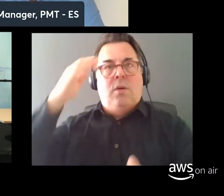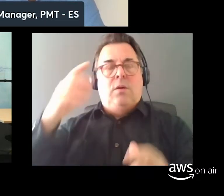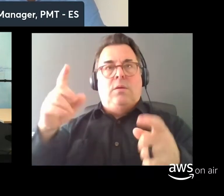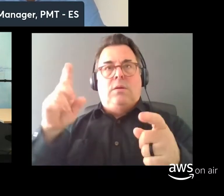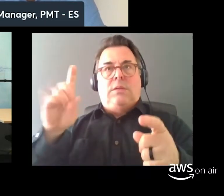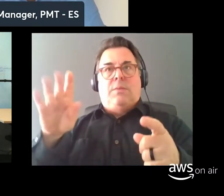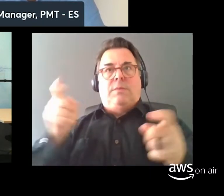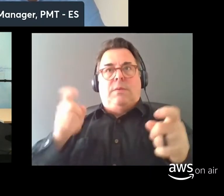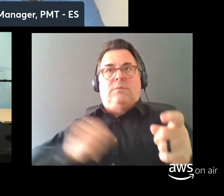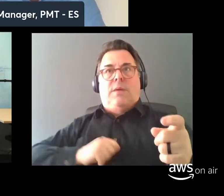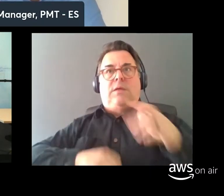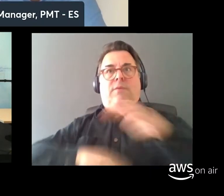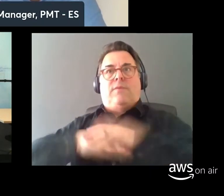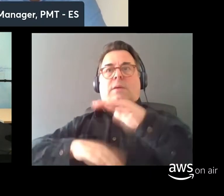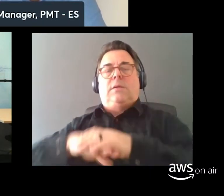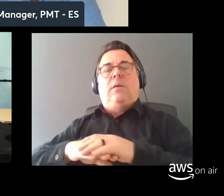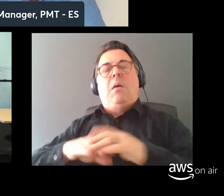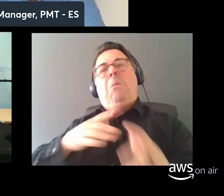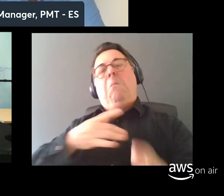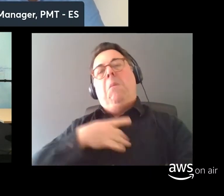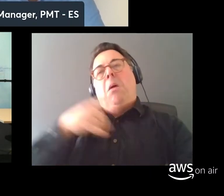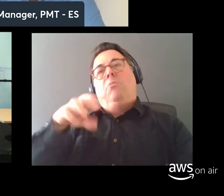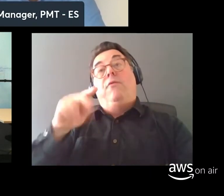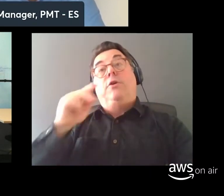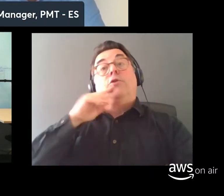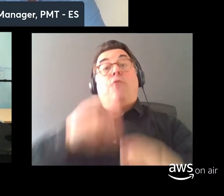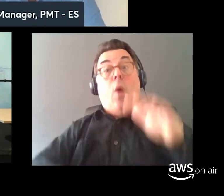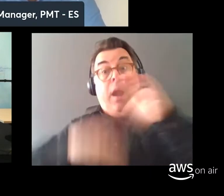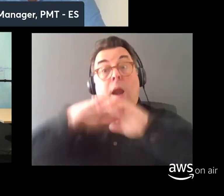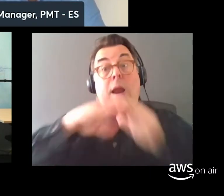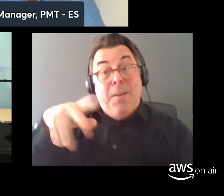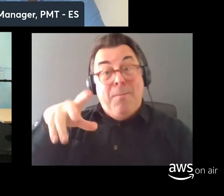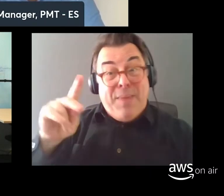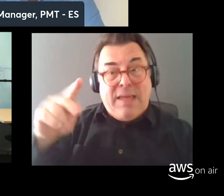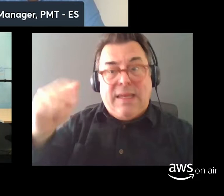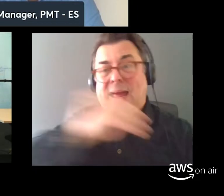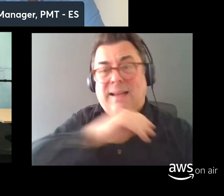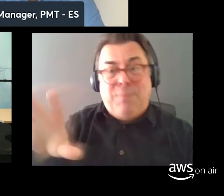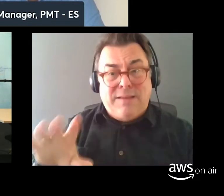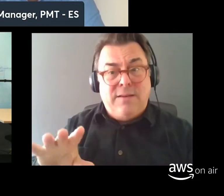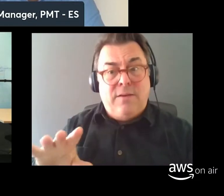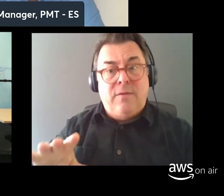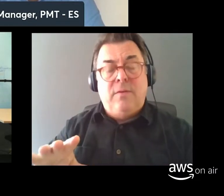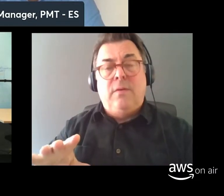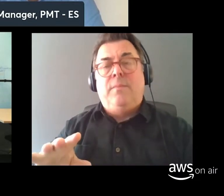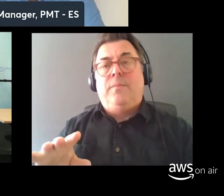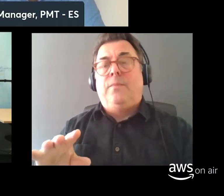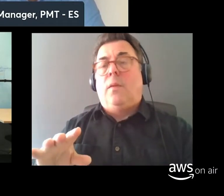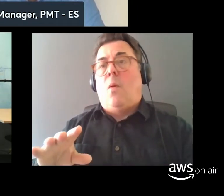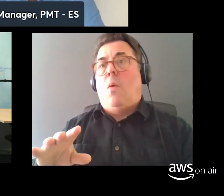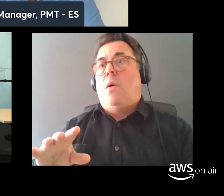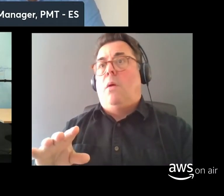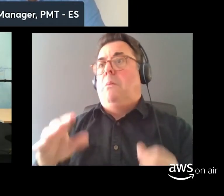Typically you provision for peak, and that's expensive. Or you have to employ a lot of specialized skills